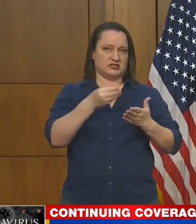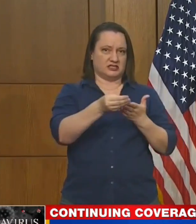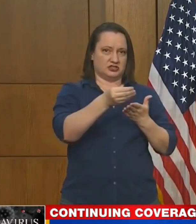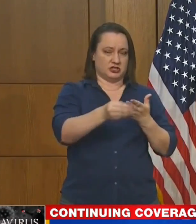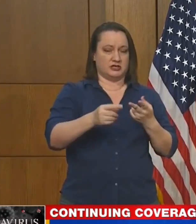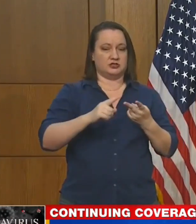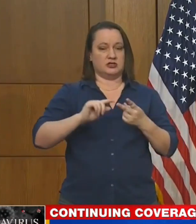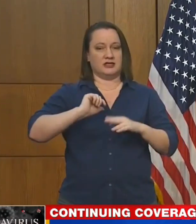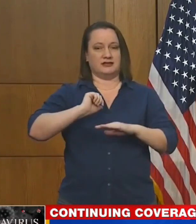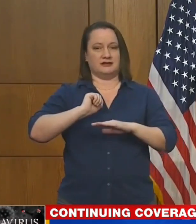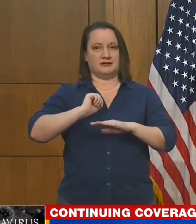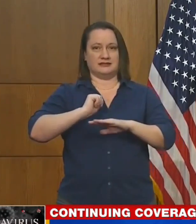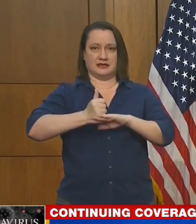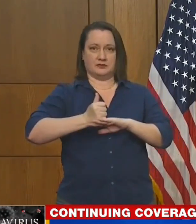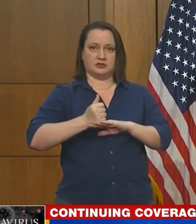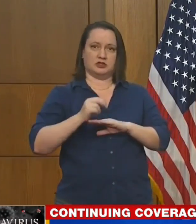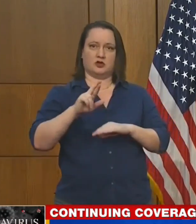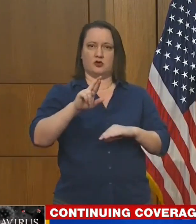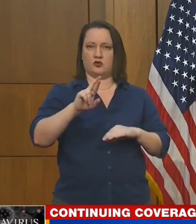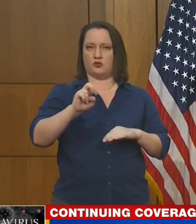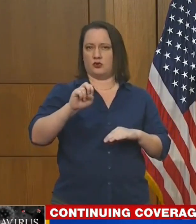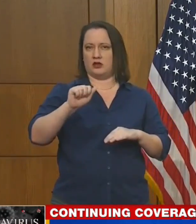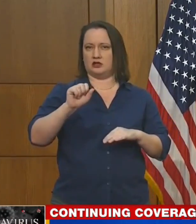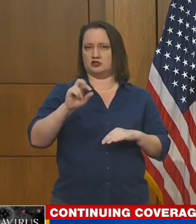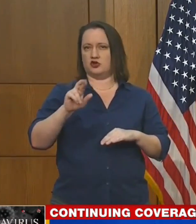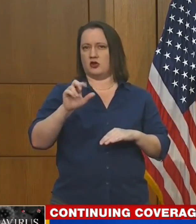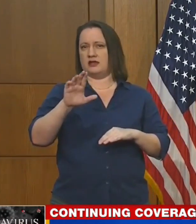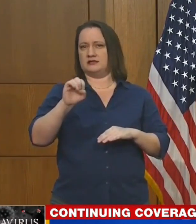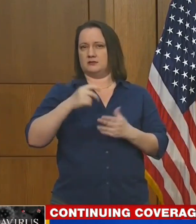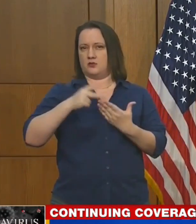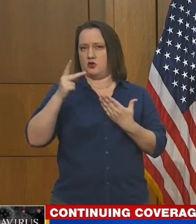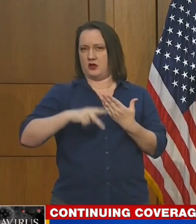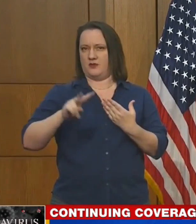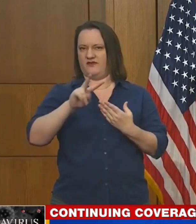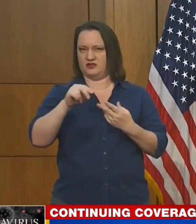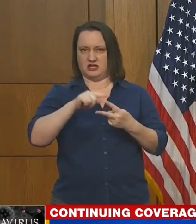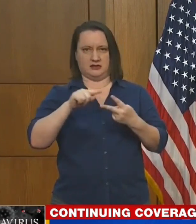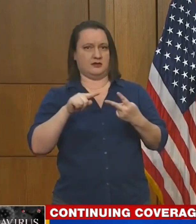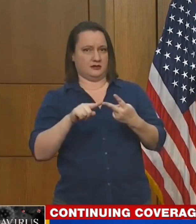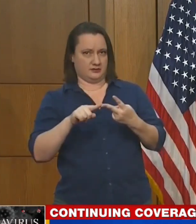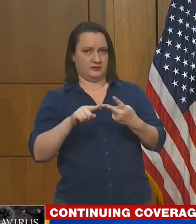HEALTH INSURANCE EXCHANGE AND ESTABLISHING A REINSURANCE